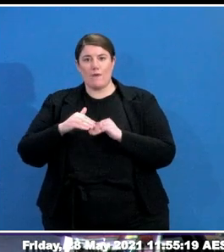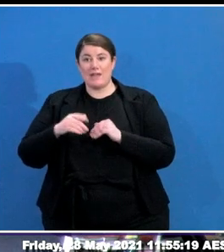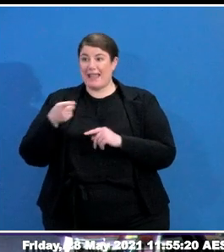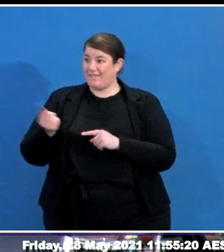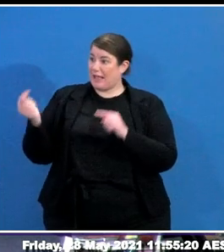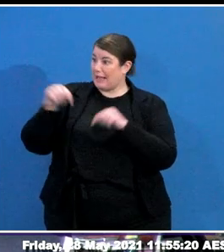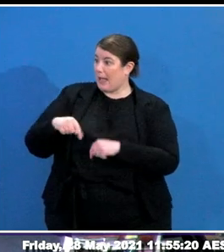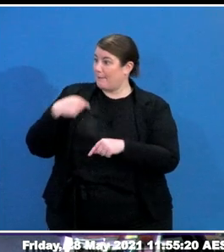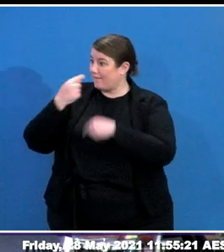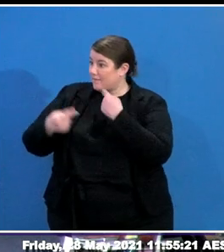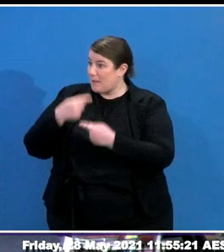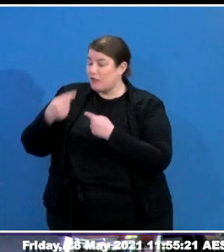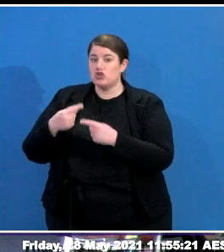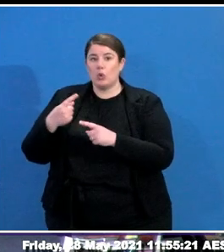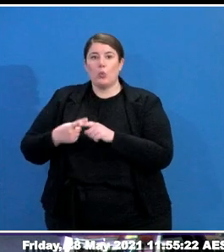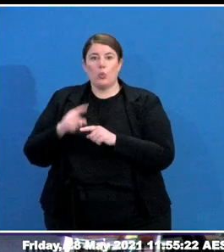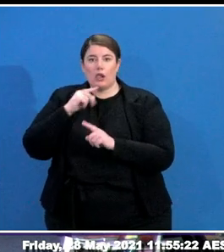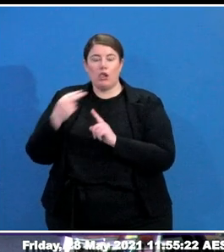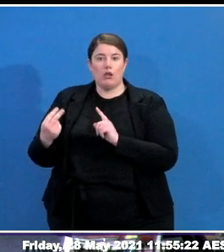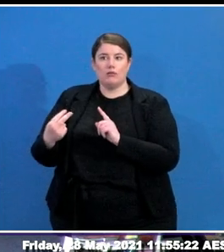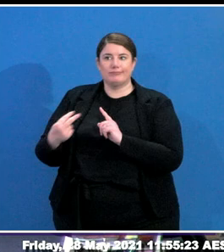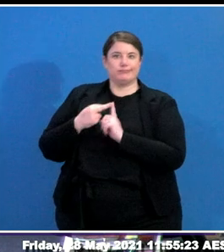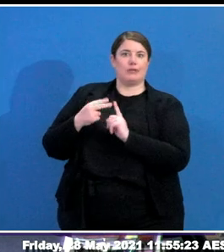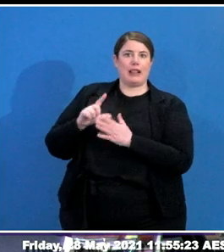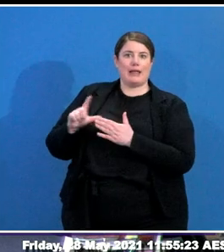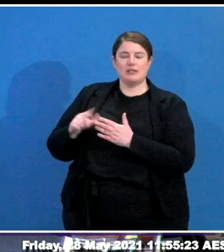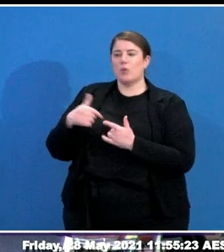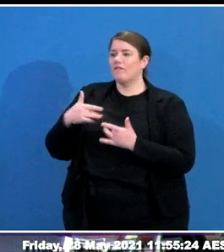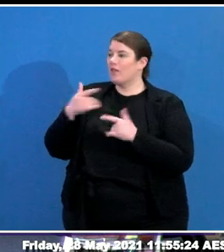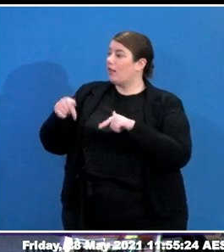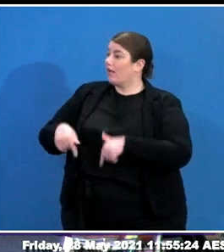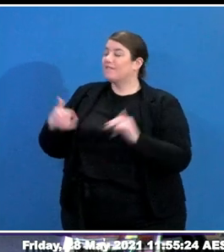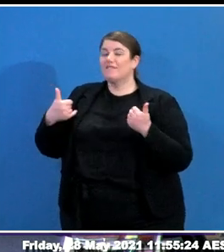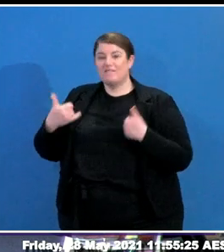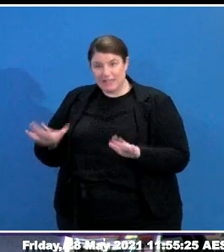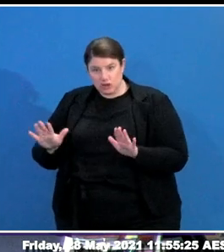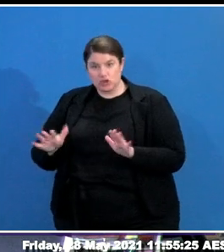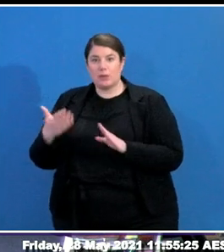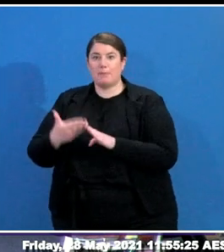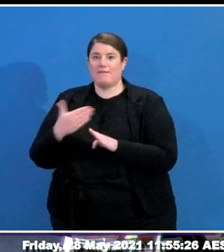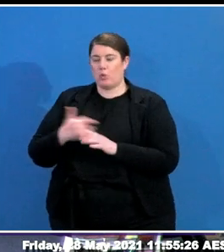retribution, and I felt that the Royal Commission should be concluded before I had any contact with anyone.